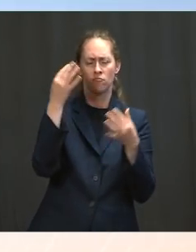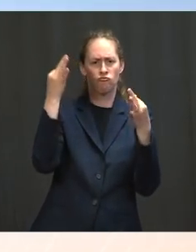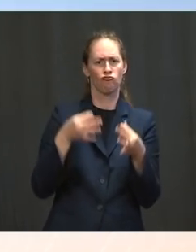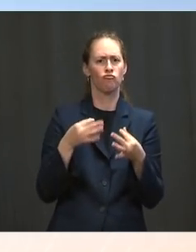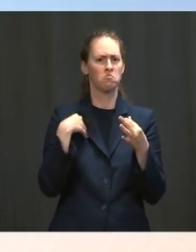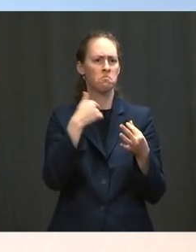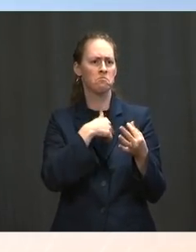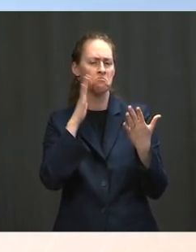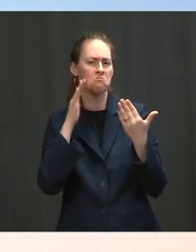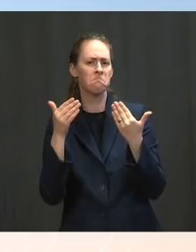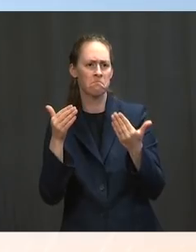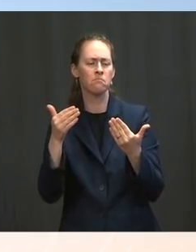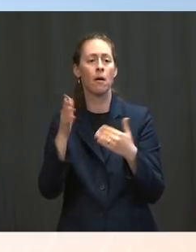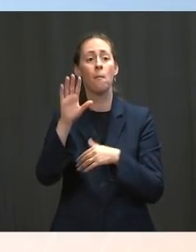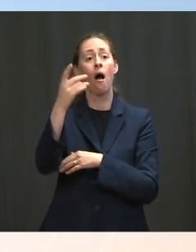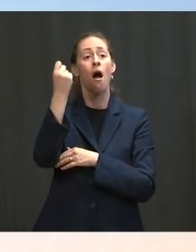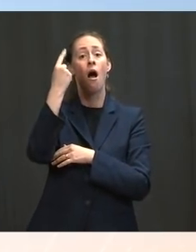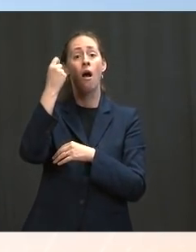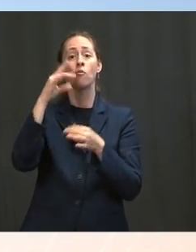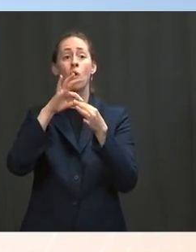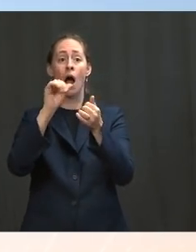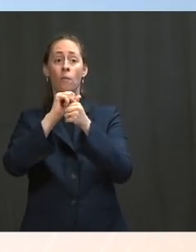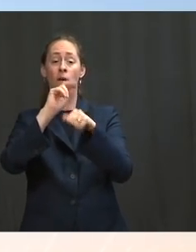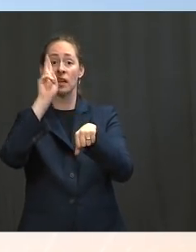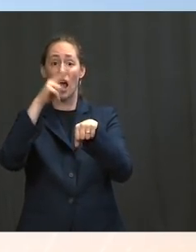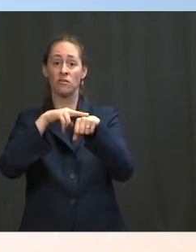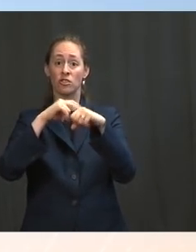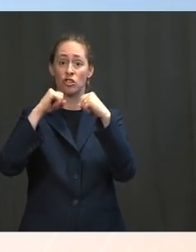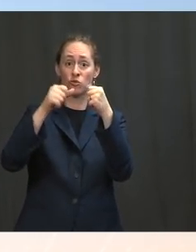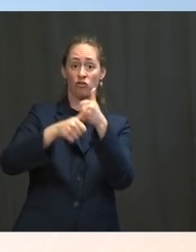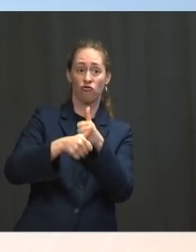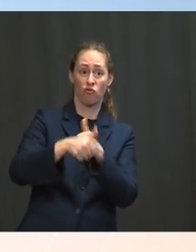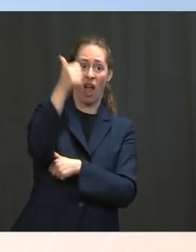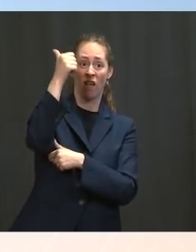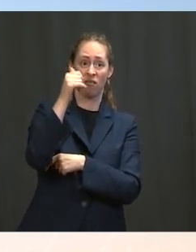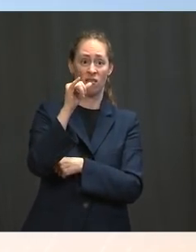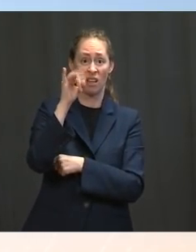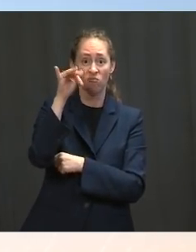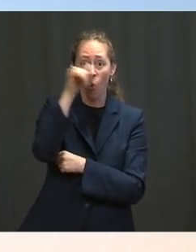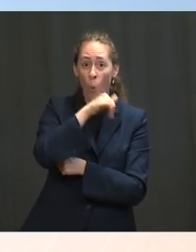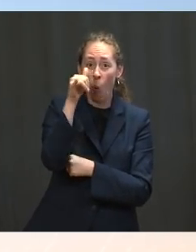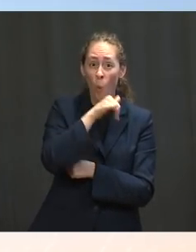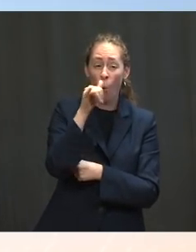in terms of national security threats, if it's critical infrastructure and it's taking out the meat industry